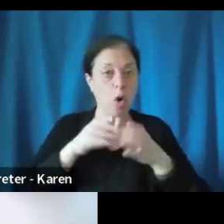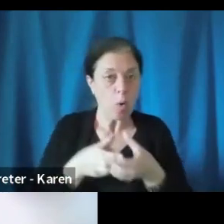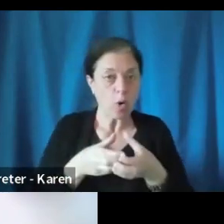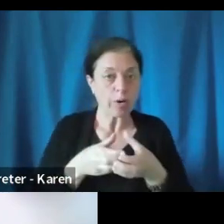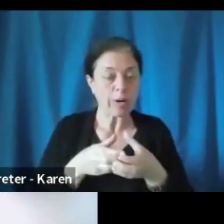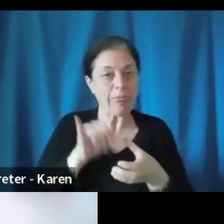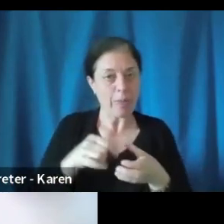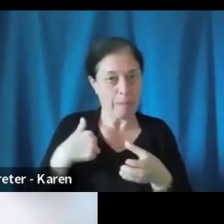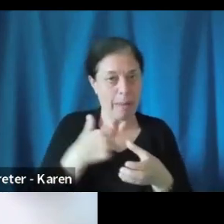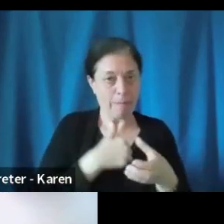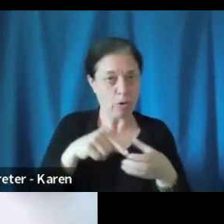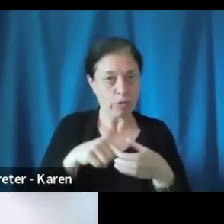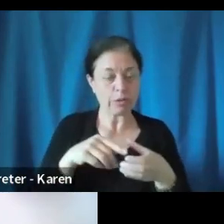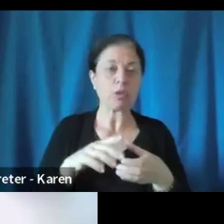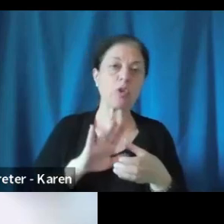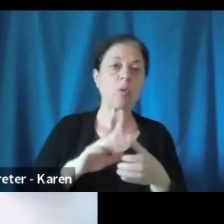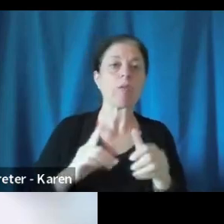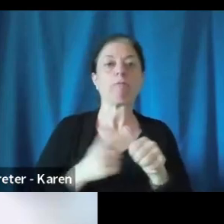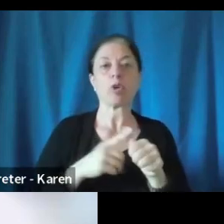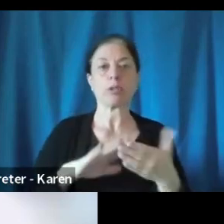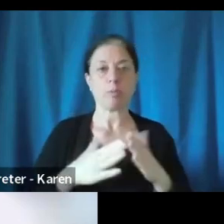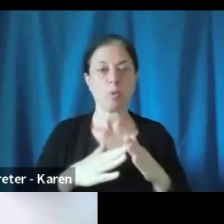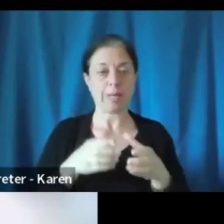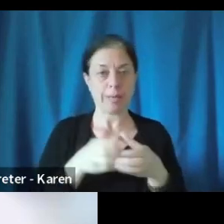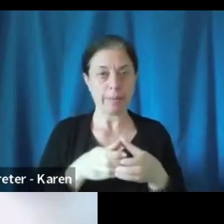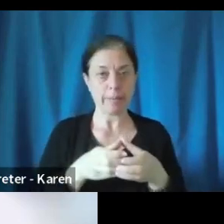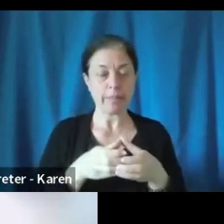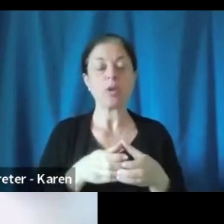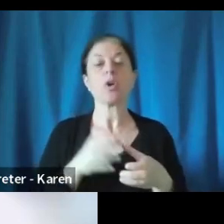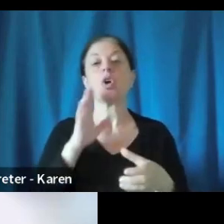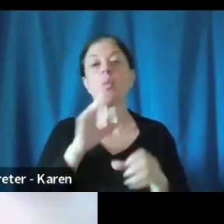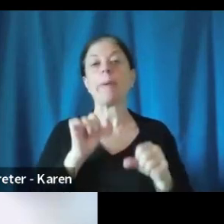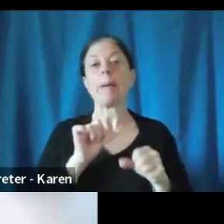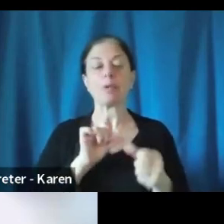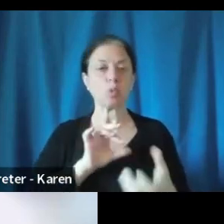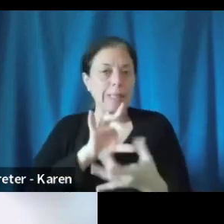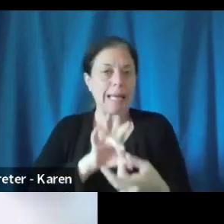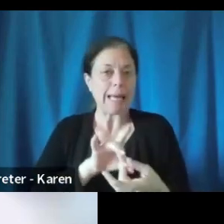you are lucky, you were hired as part of a cohort and those cohort